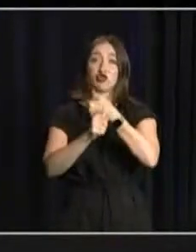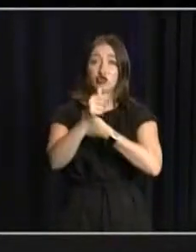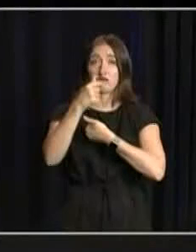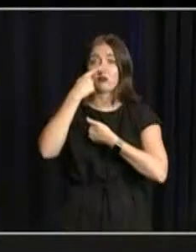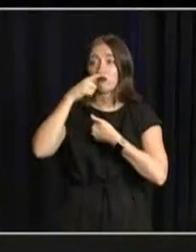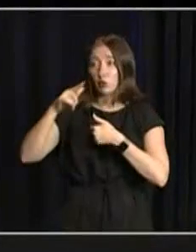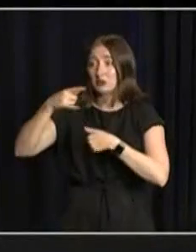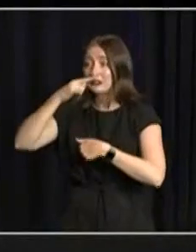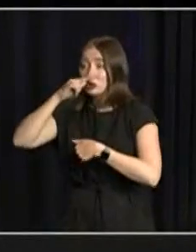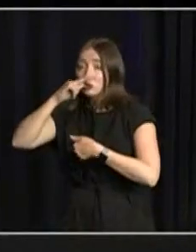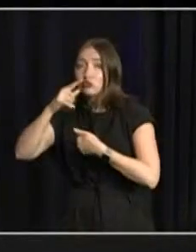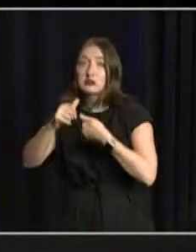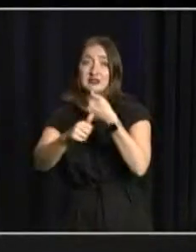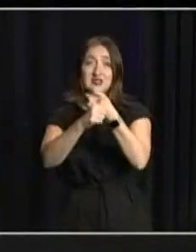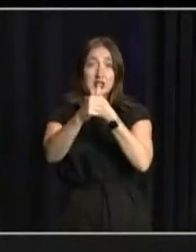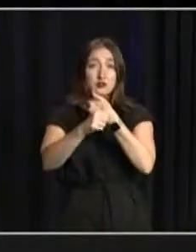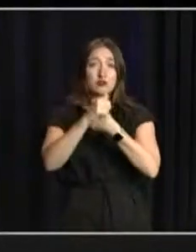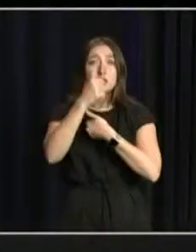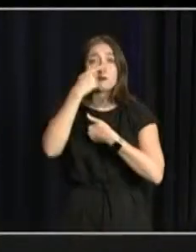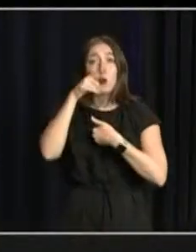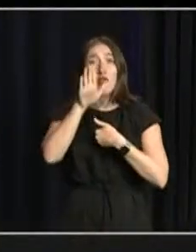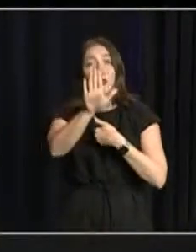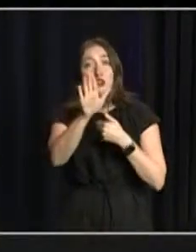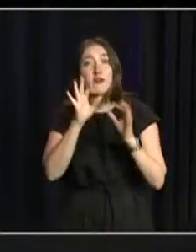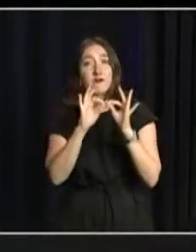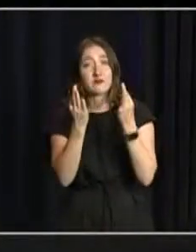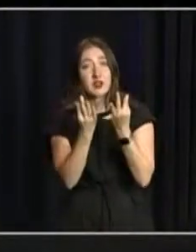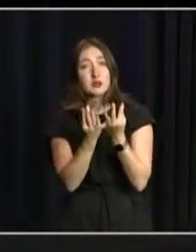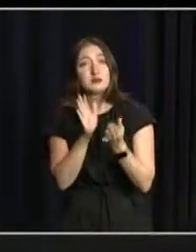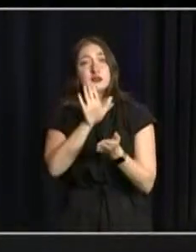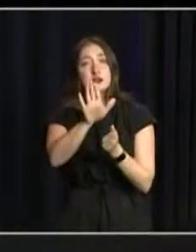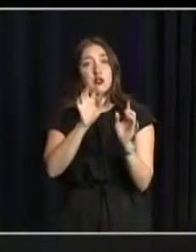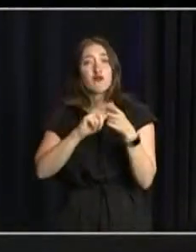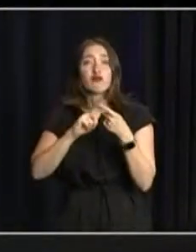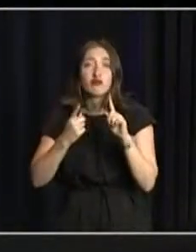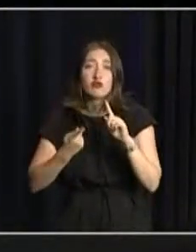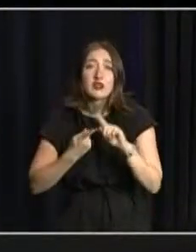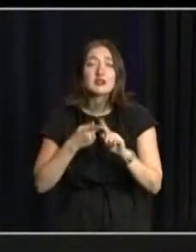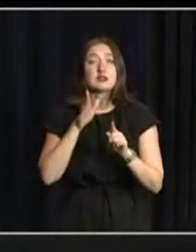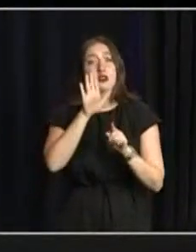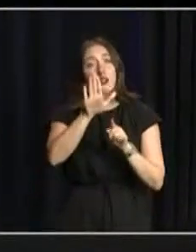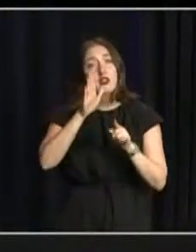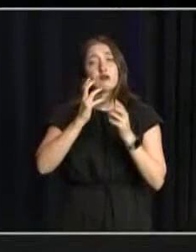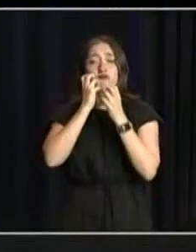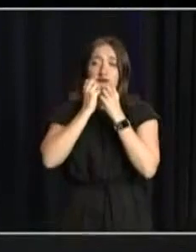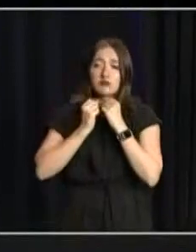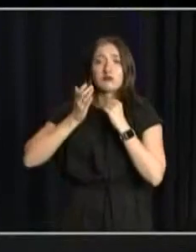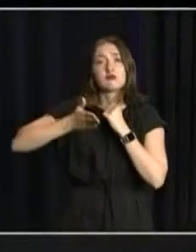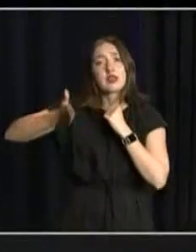what a danger they are to friends and neighbors so. Please, please do it.